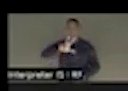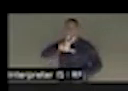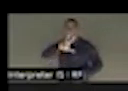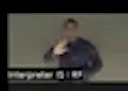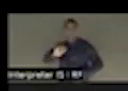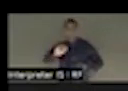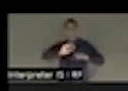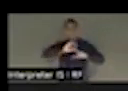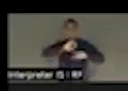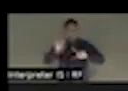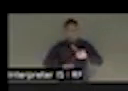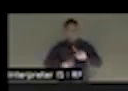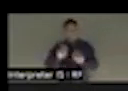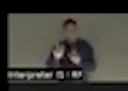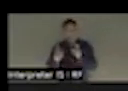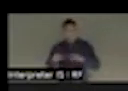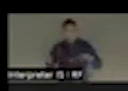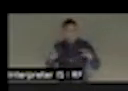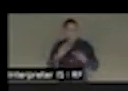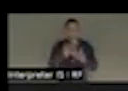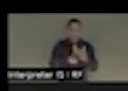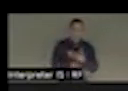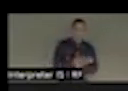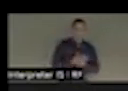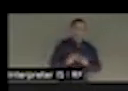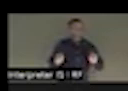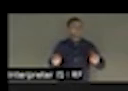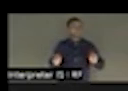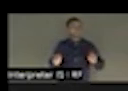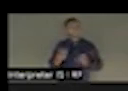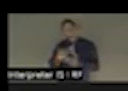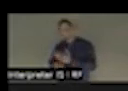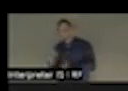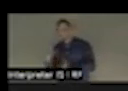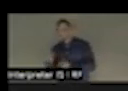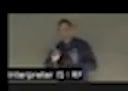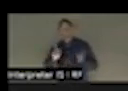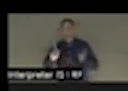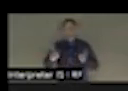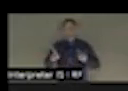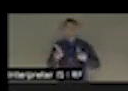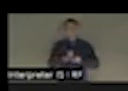So if you want your users to look at your video and understand your